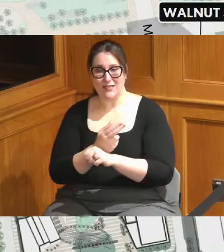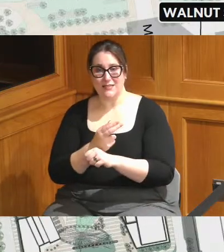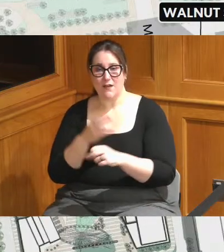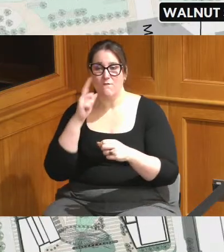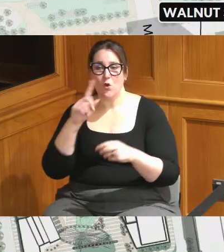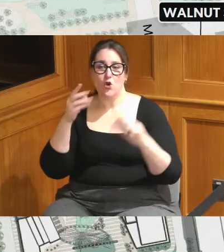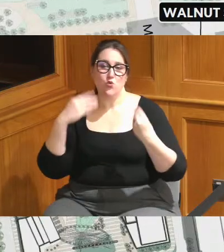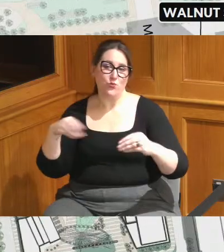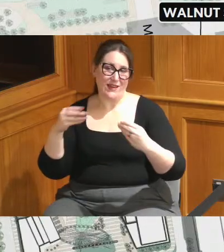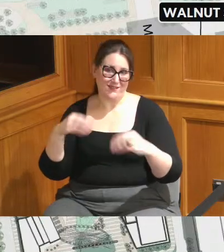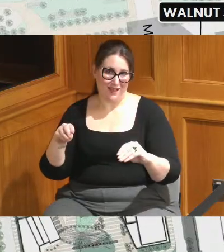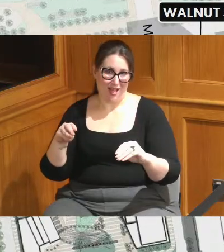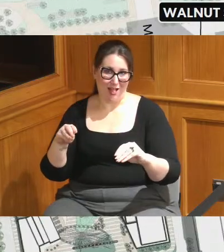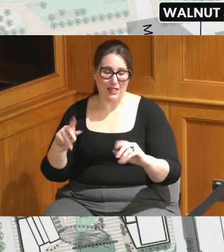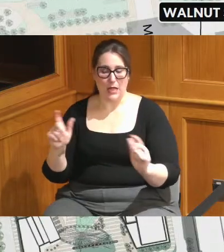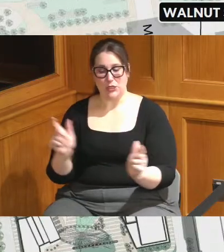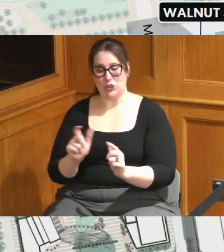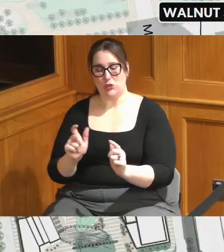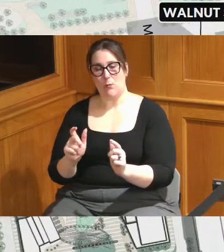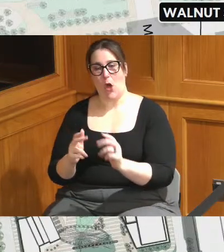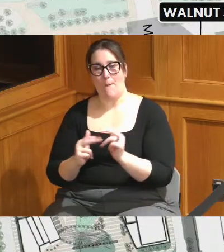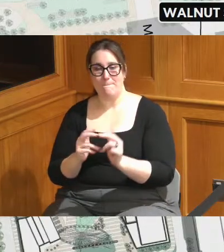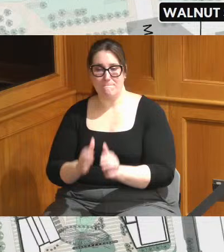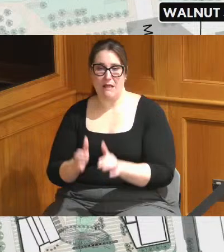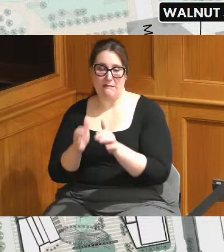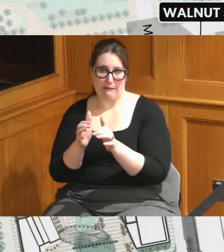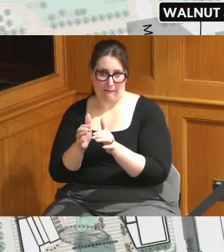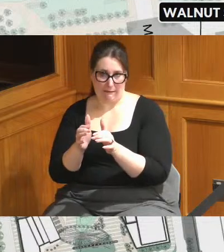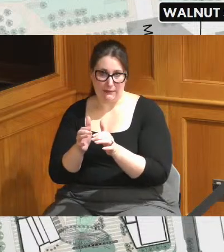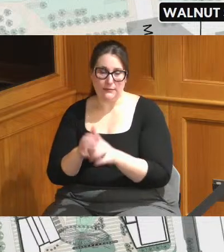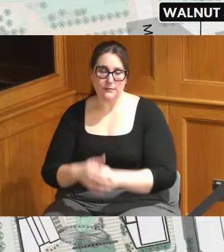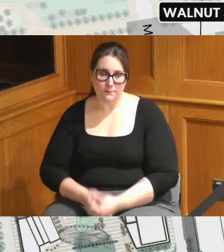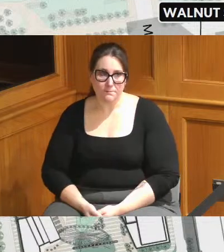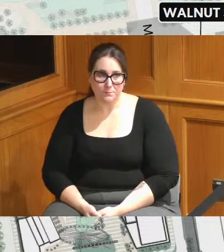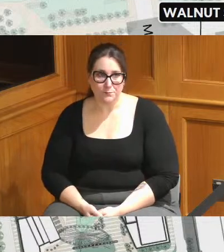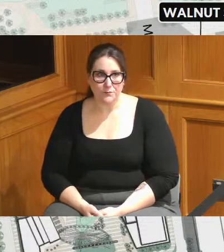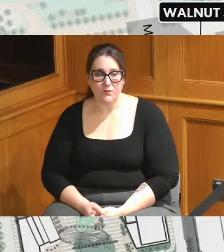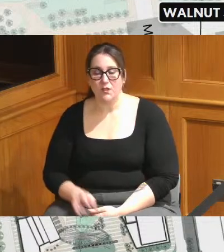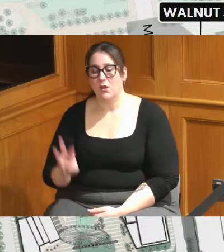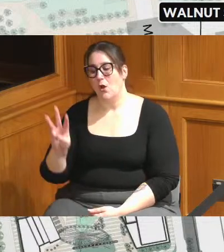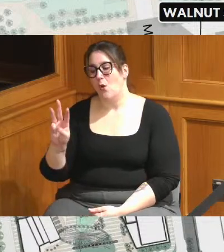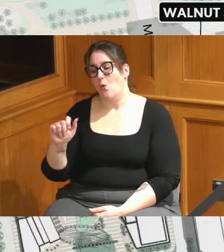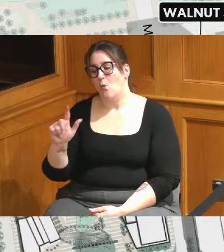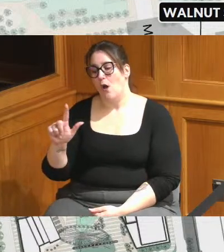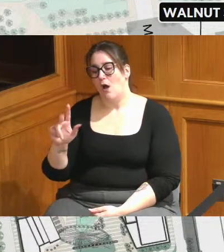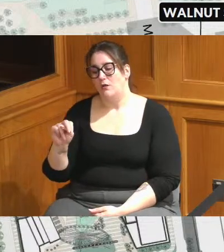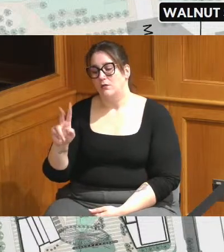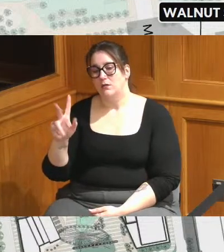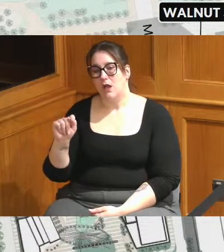just lower smaller buildings in terms of height and then at Walnut along at at Marian Spencer or